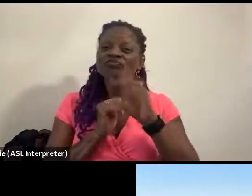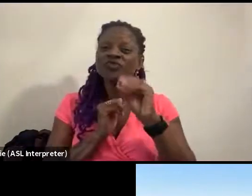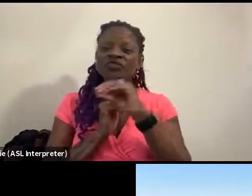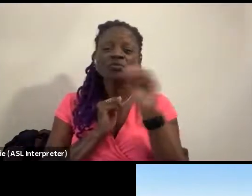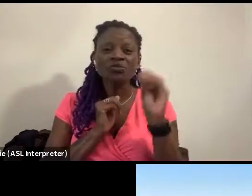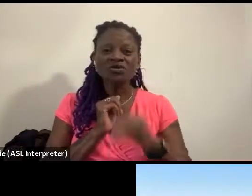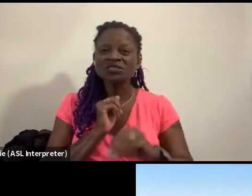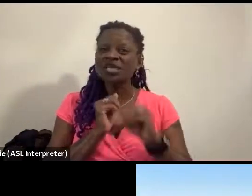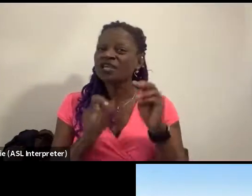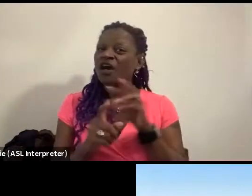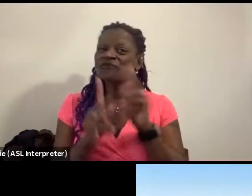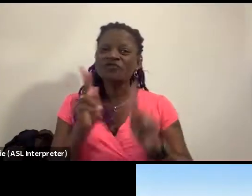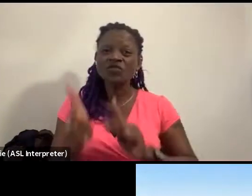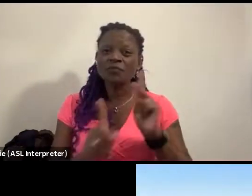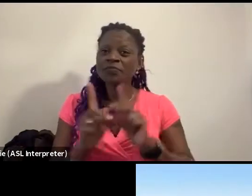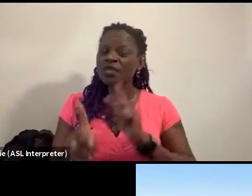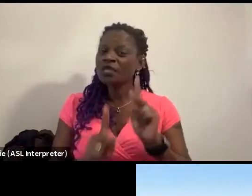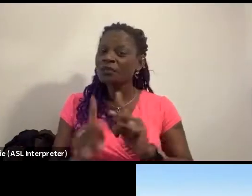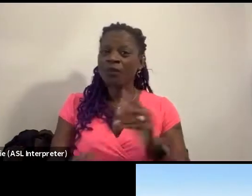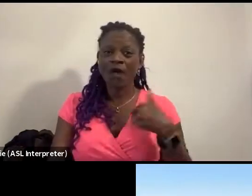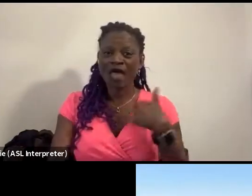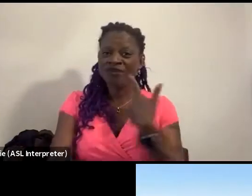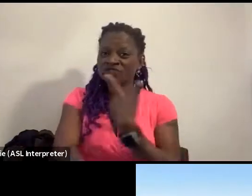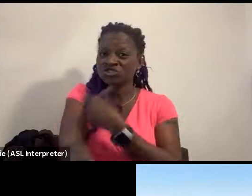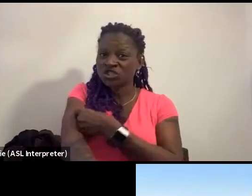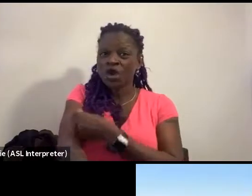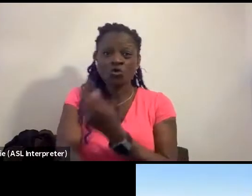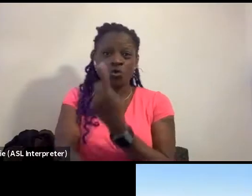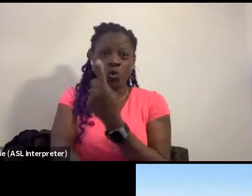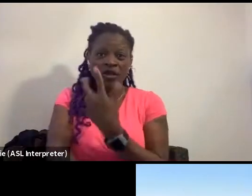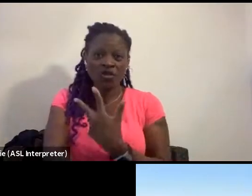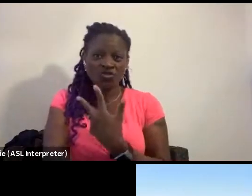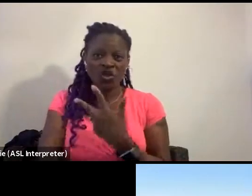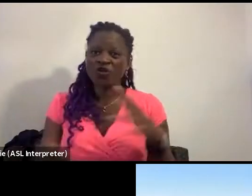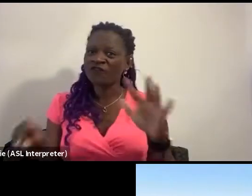More than one third have been fully vaccinated so that we're nearly halfway to